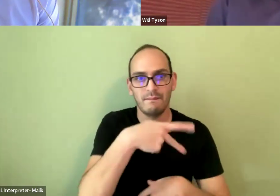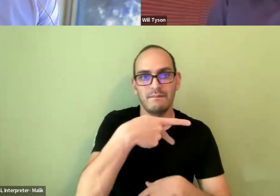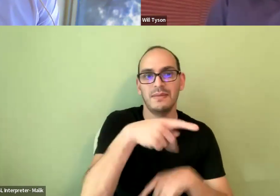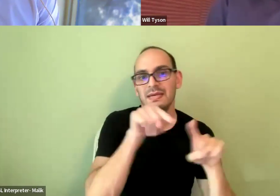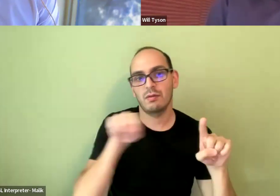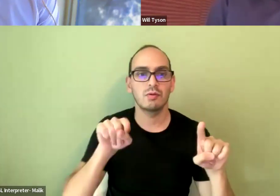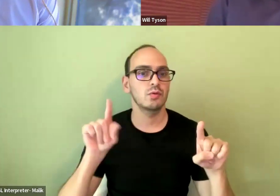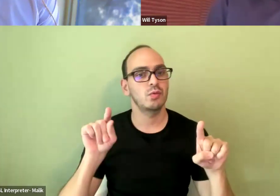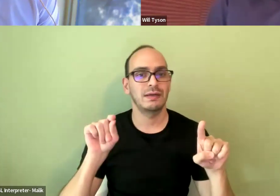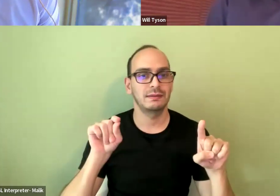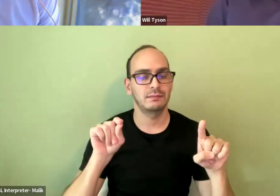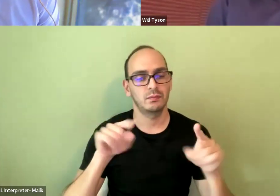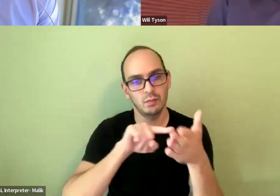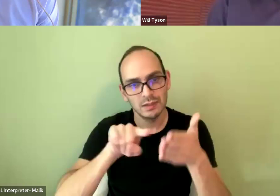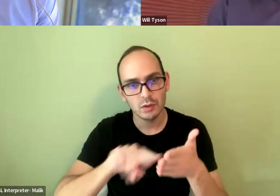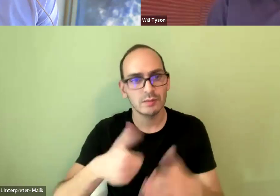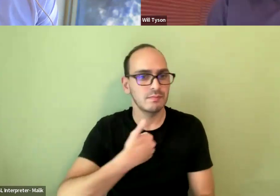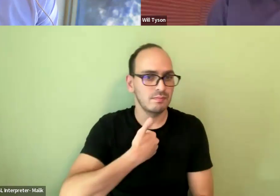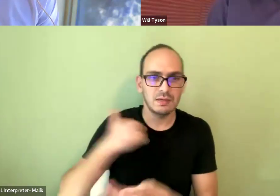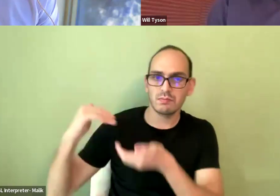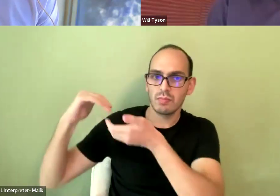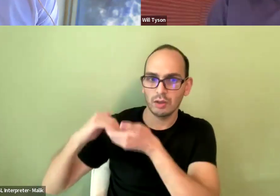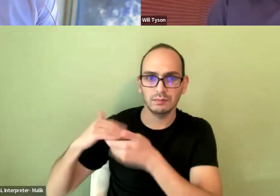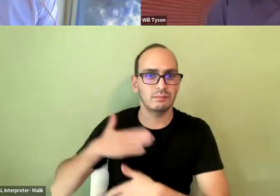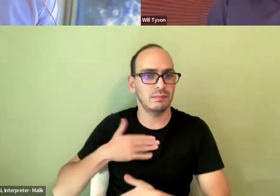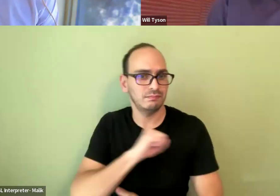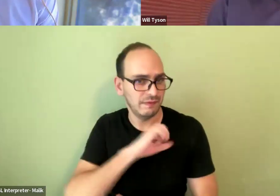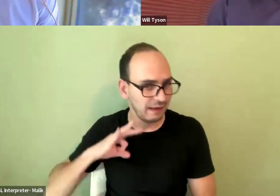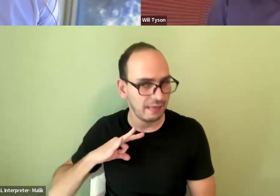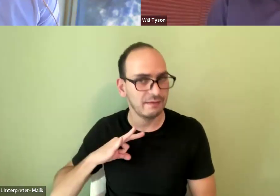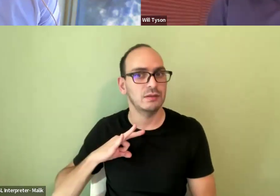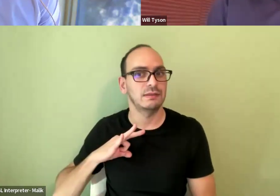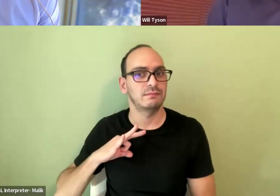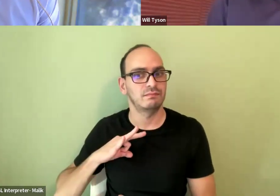research myself and in partnership with my faculty affiliates, we are